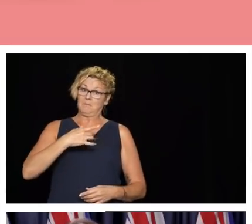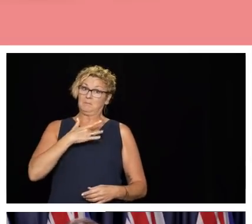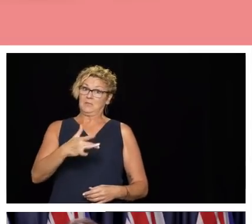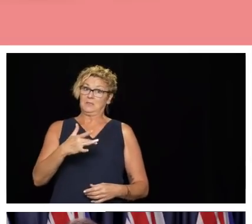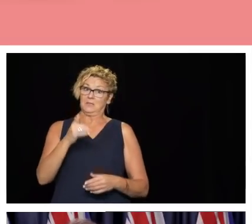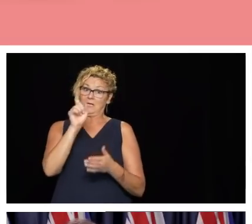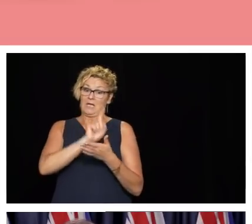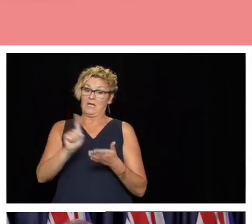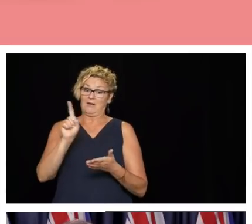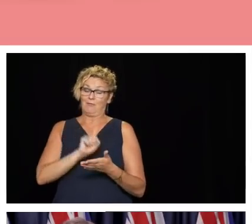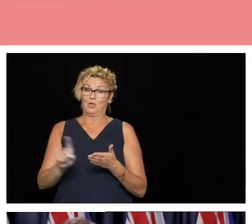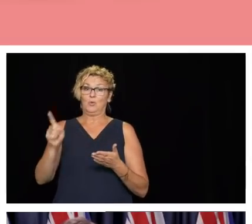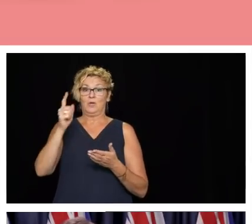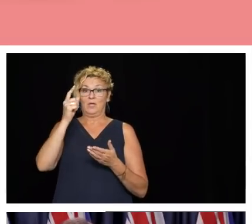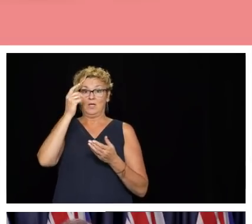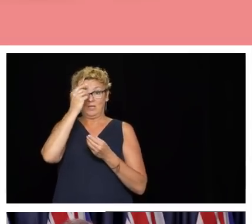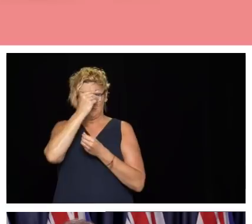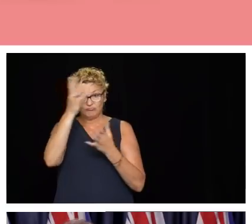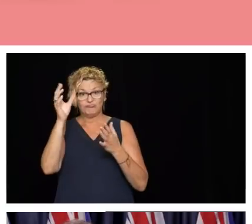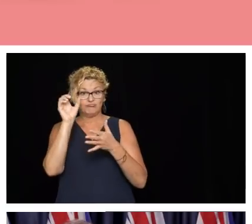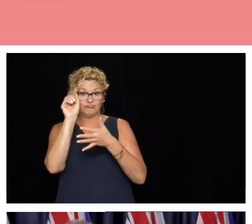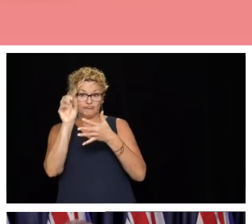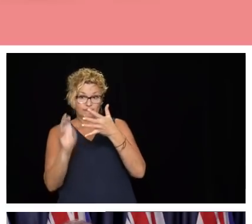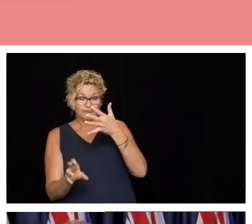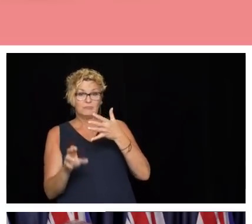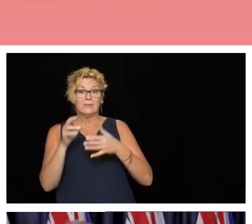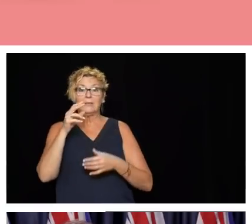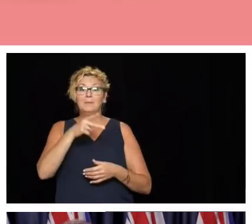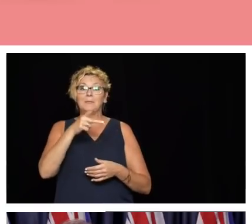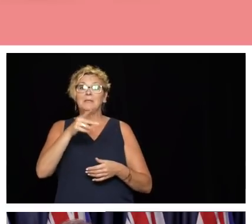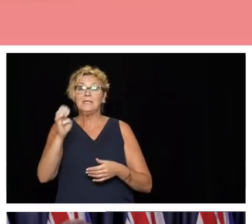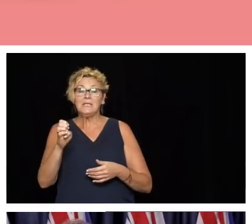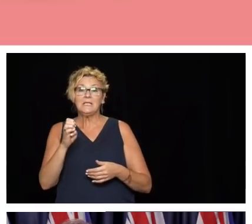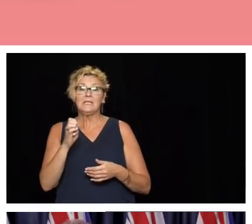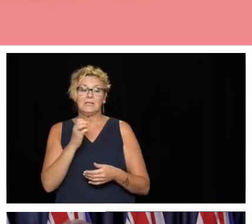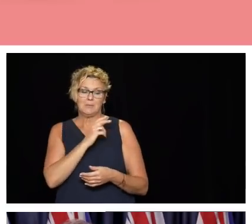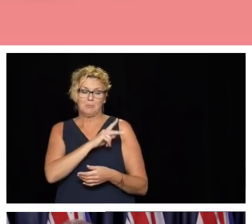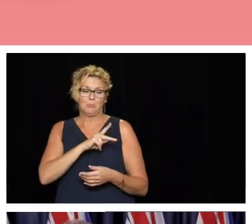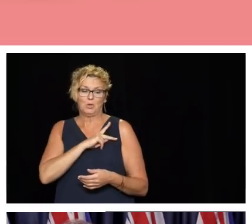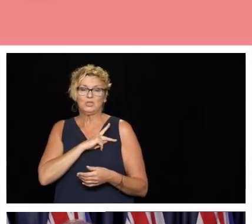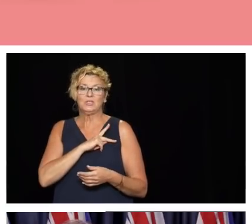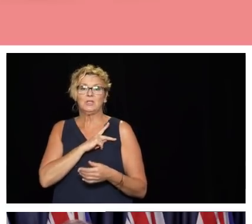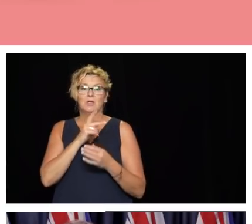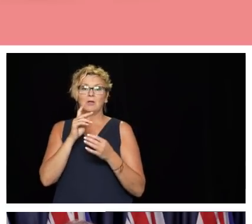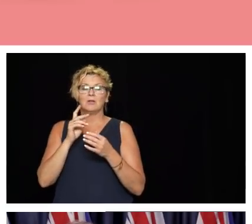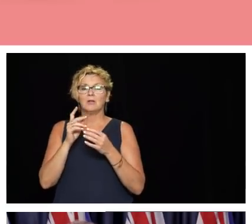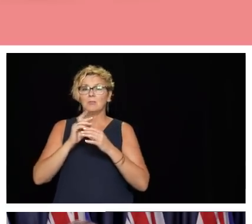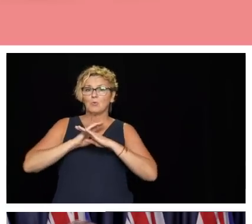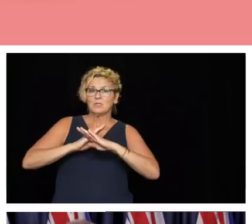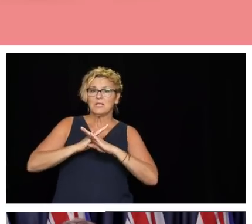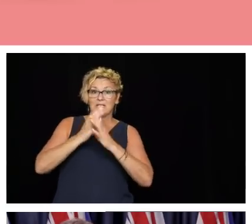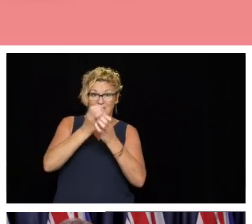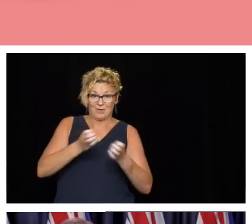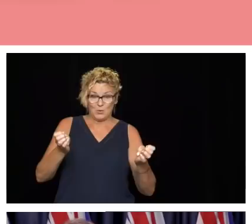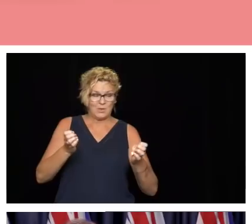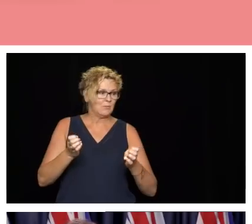remain under the direct care of the hospital, hospital at home will first launch through Victoria General Hospital and then through other health authorities including hospitals over